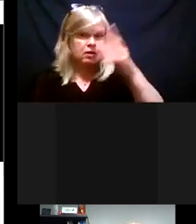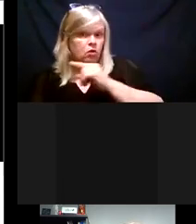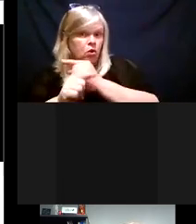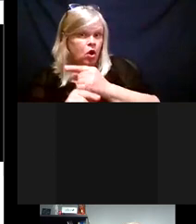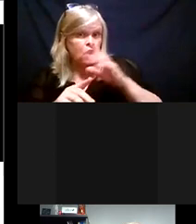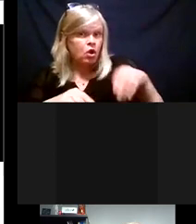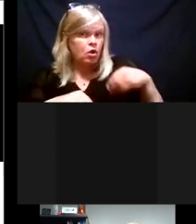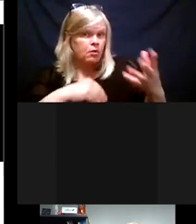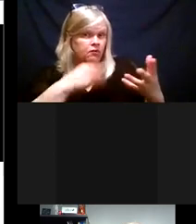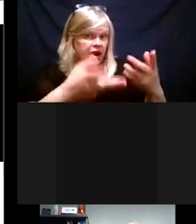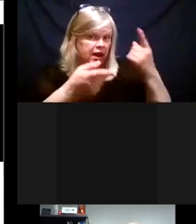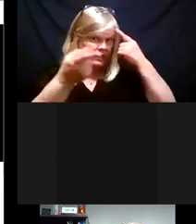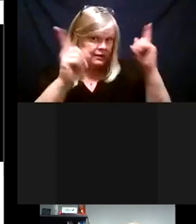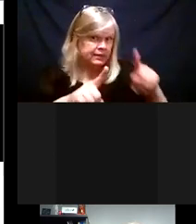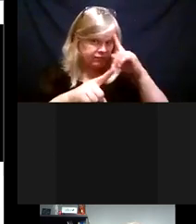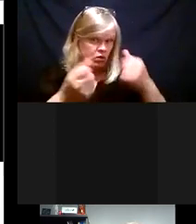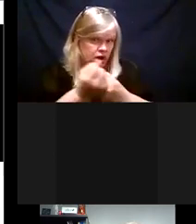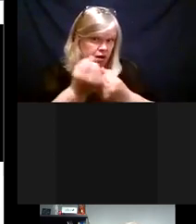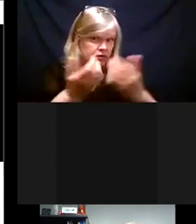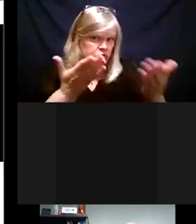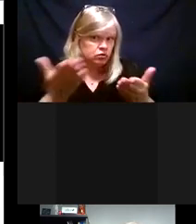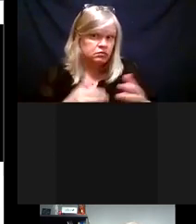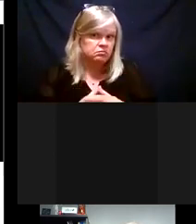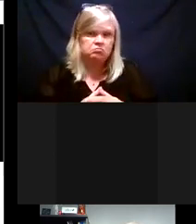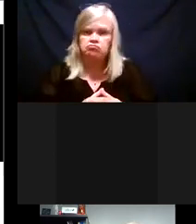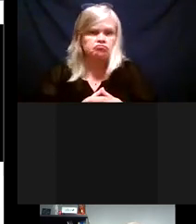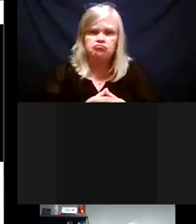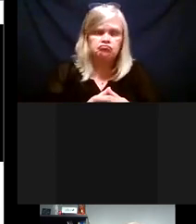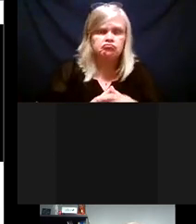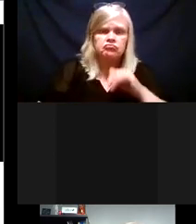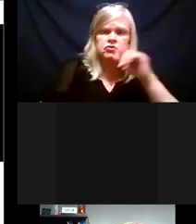ADVOCACY SERVICES? IT'S NOT NEEDED.